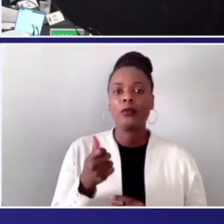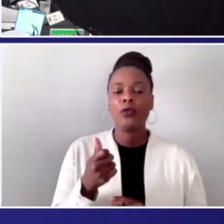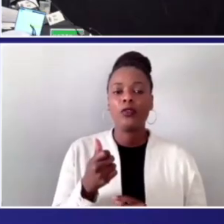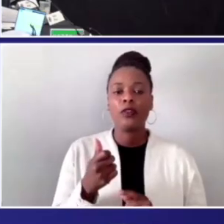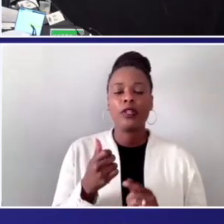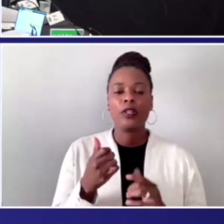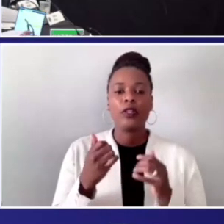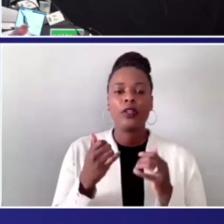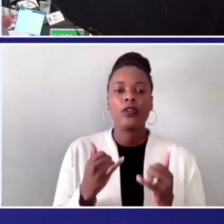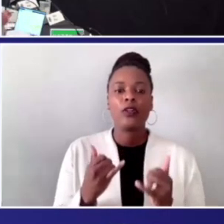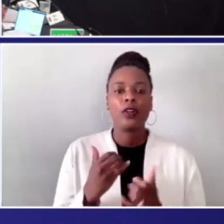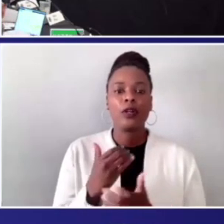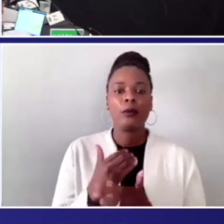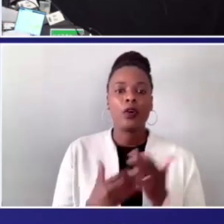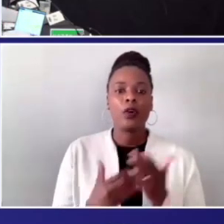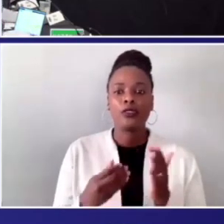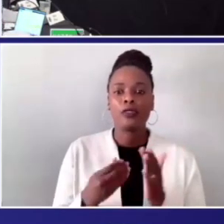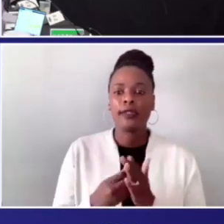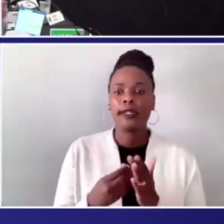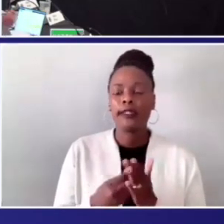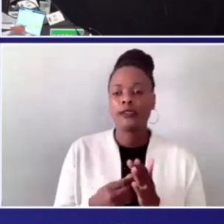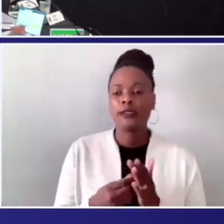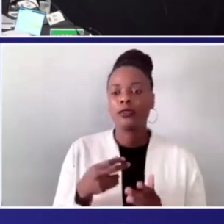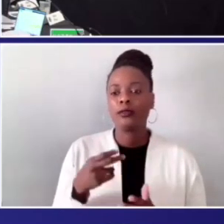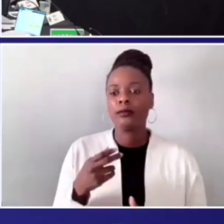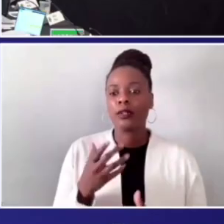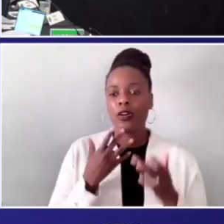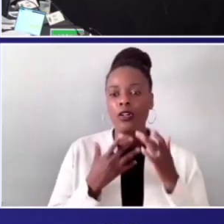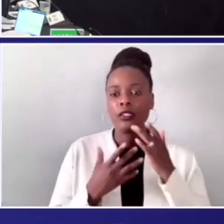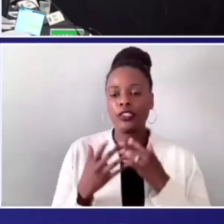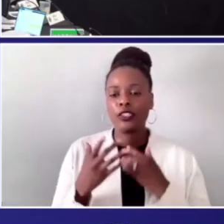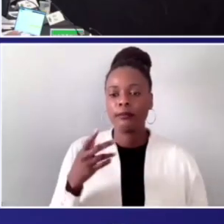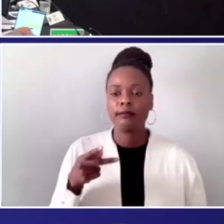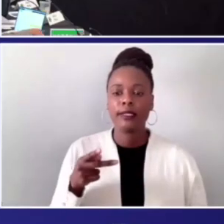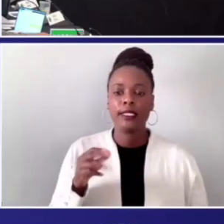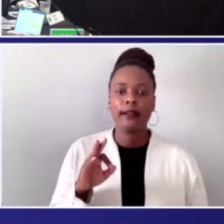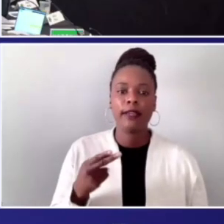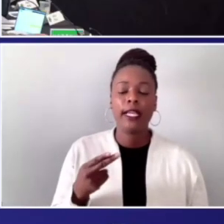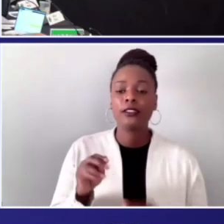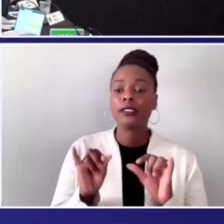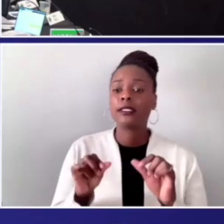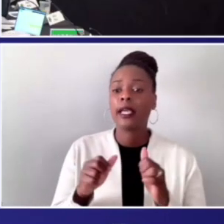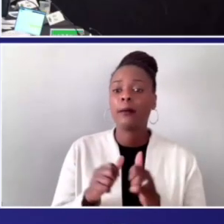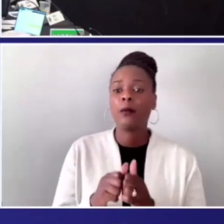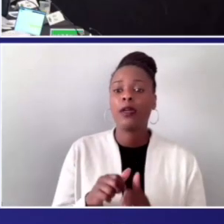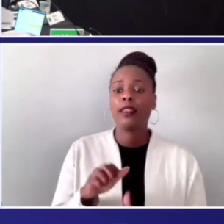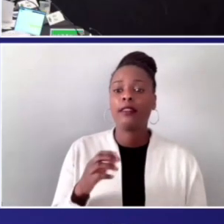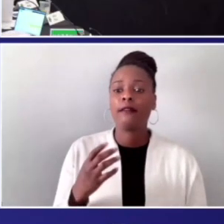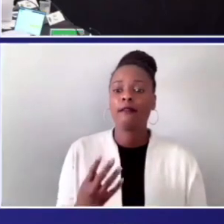hardship. Same thing on (4), and where recalculates the borrower's